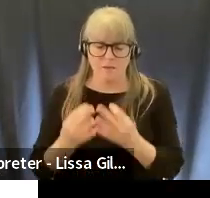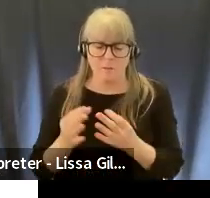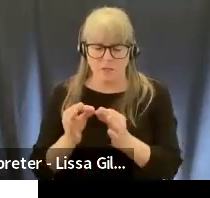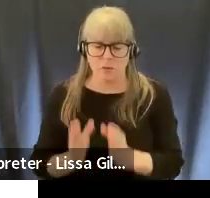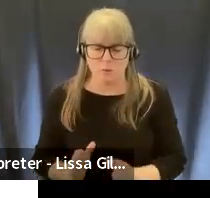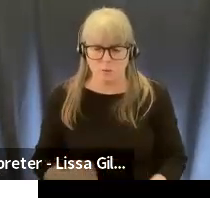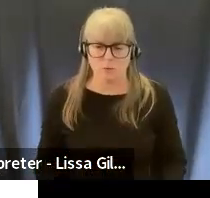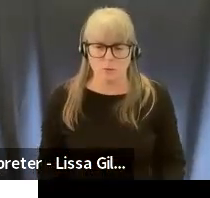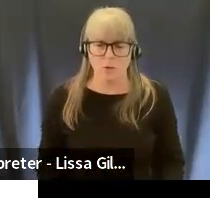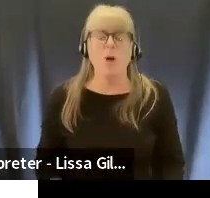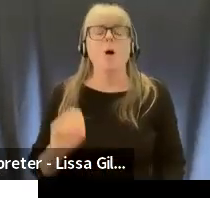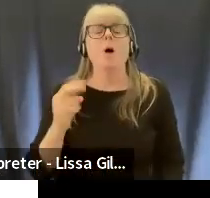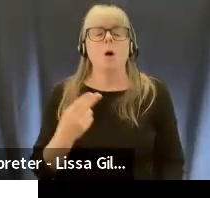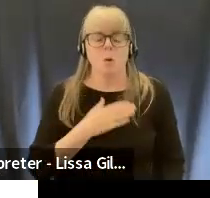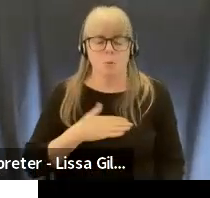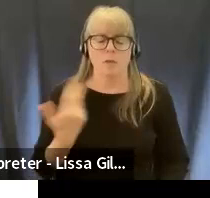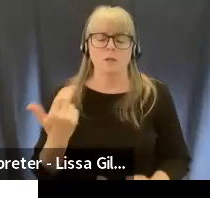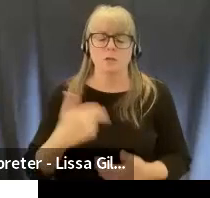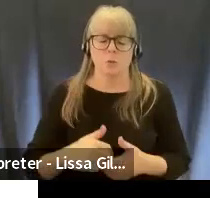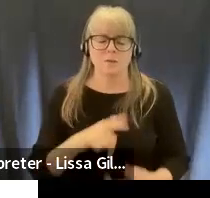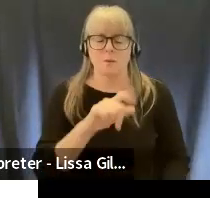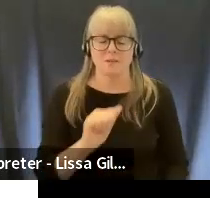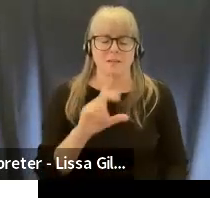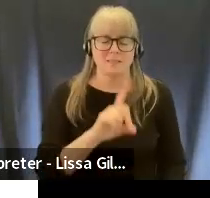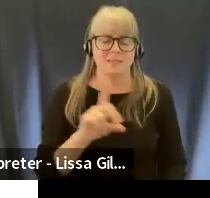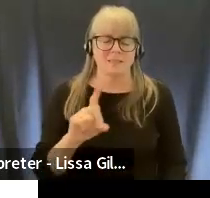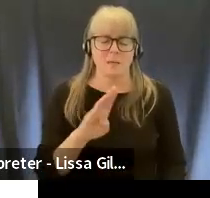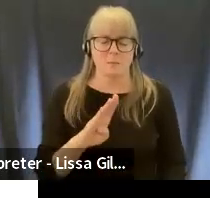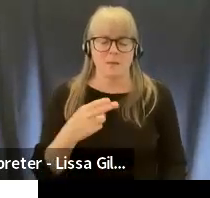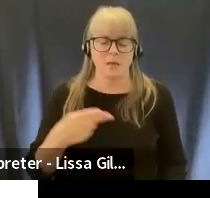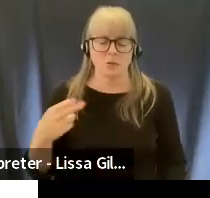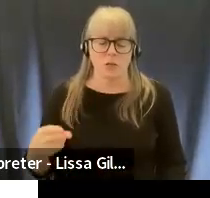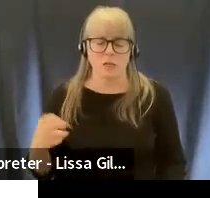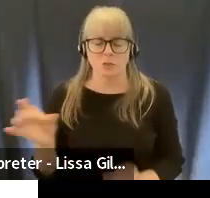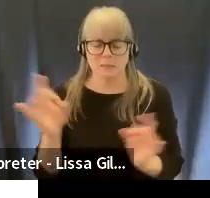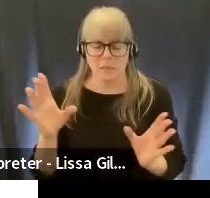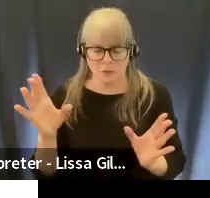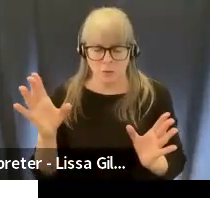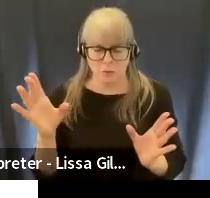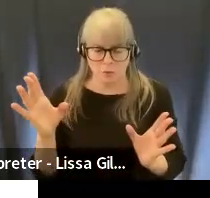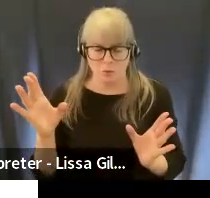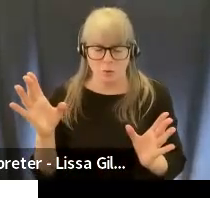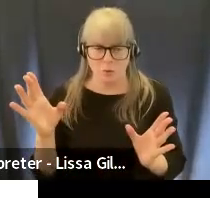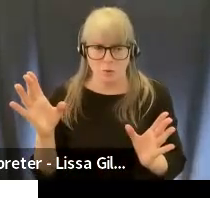Oh, please join Louisiana, Ddbh. Disaster.